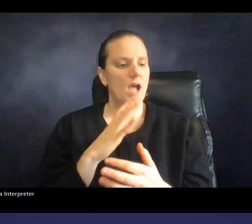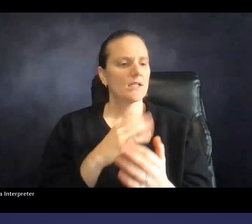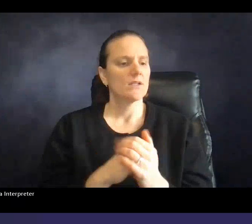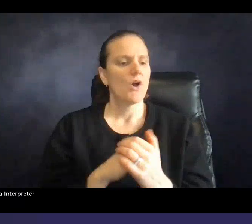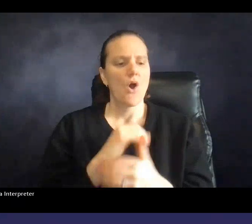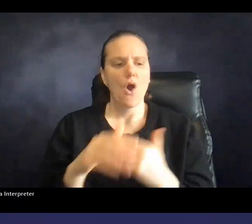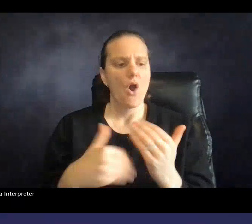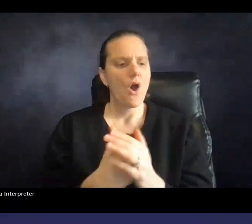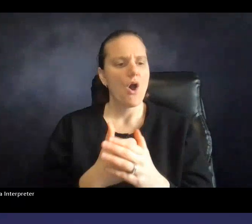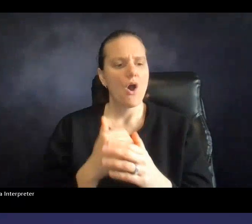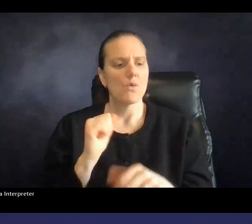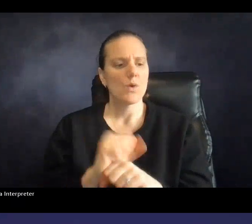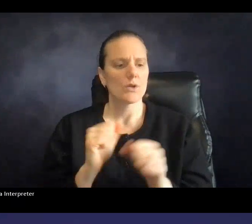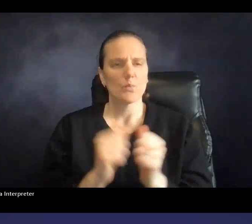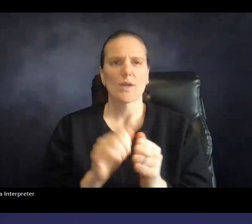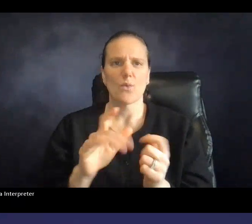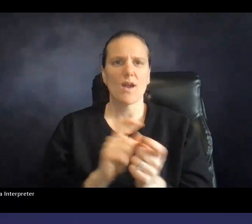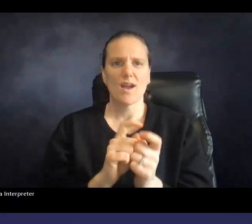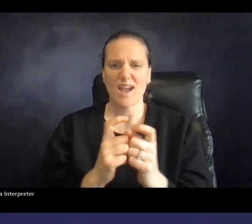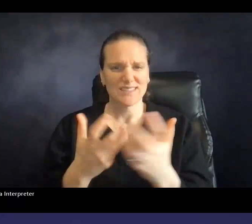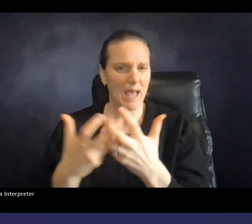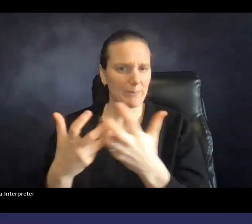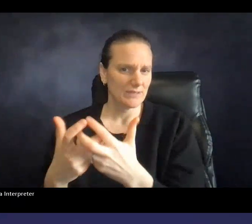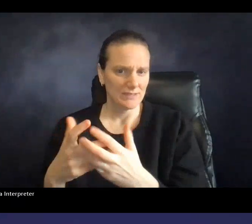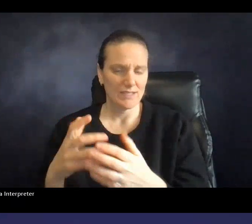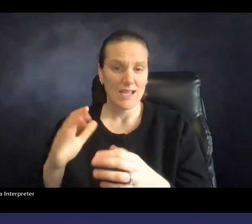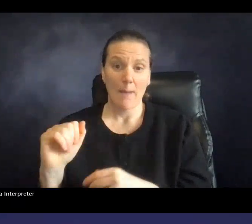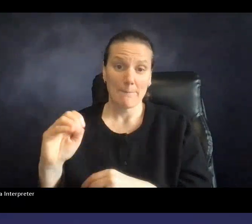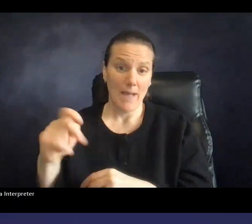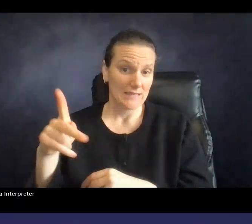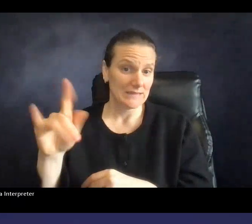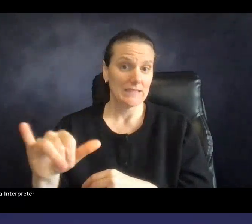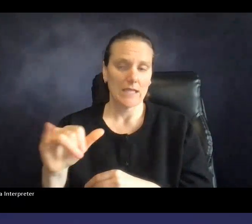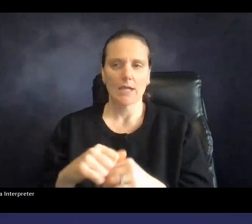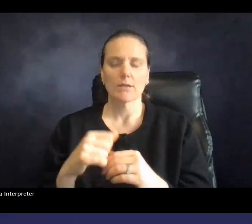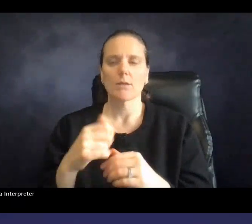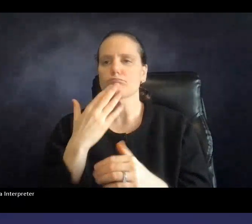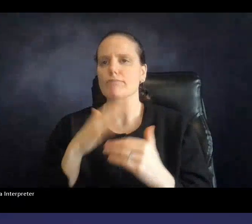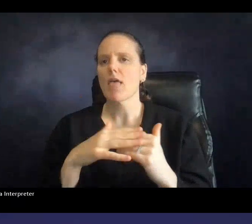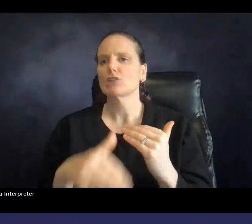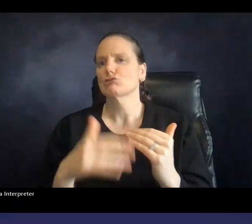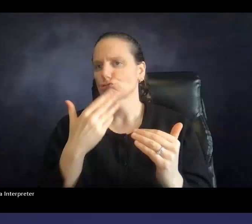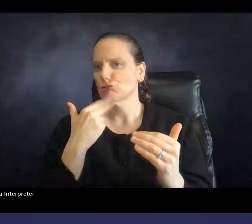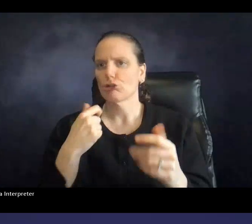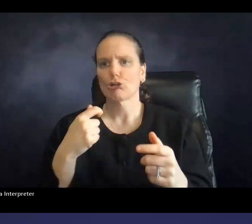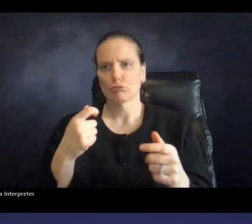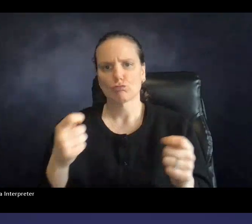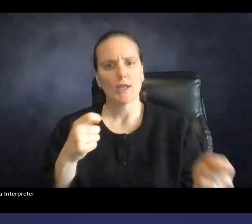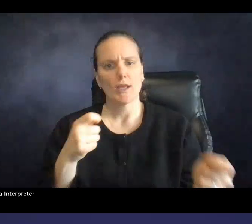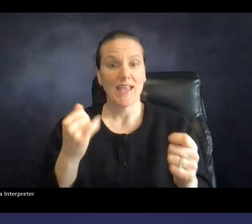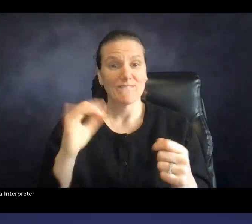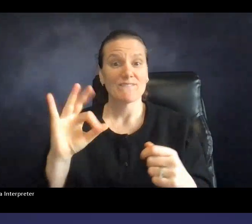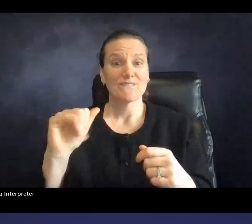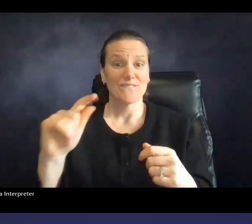your adaptive, the, your adaptive capacity and your blood sugar regulation system, right? So if you are more, a little more fat adaptive and you can go a little bit